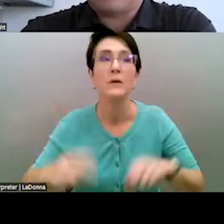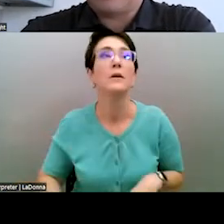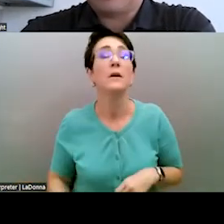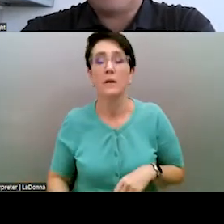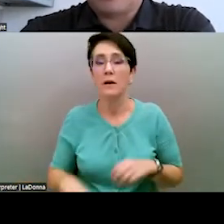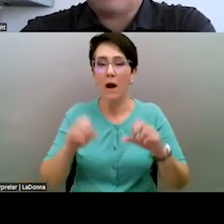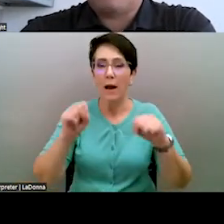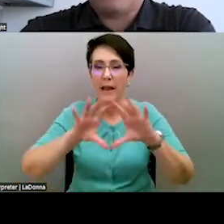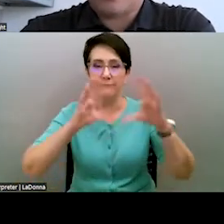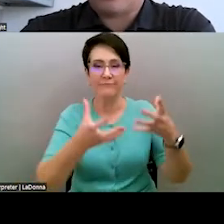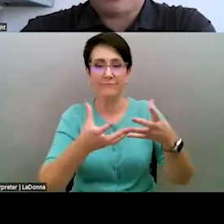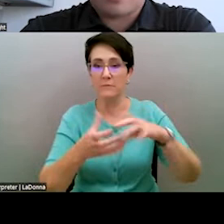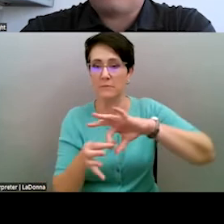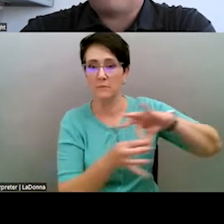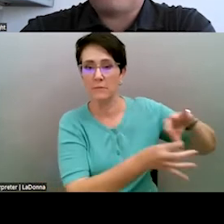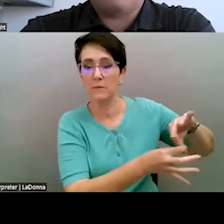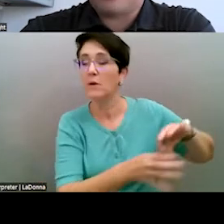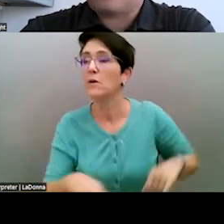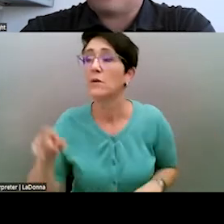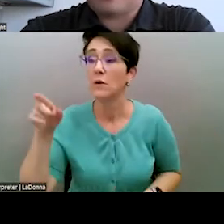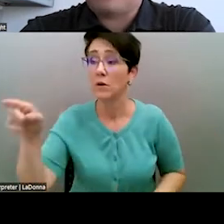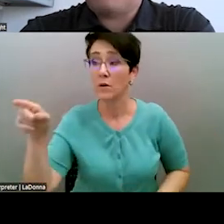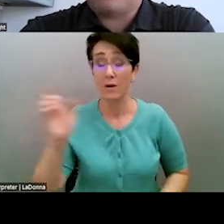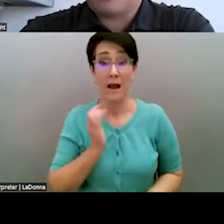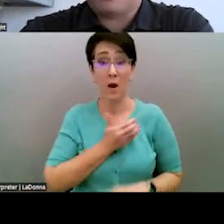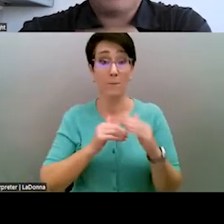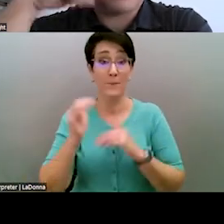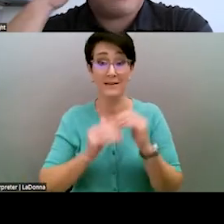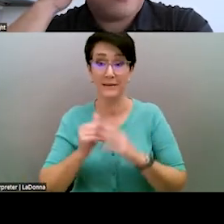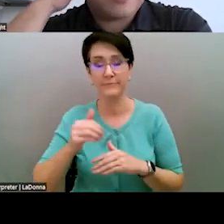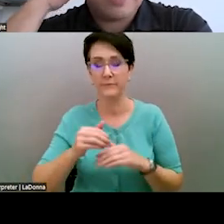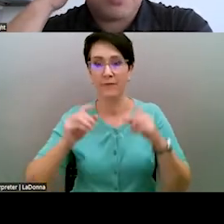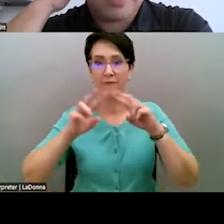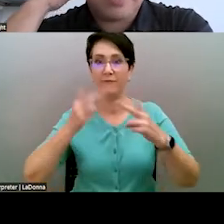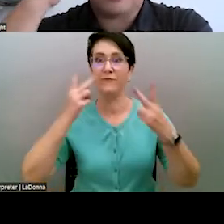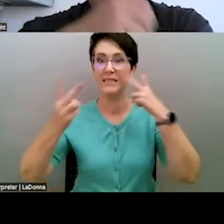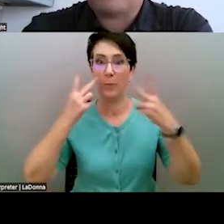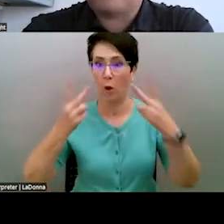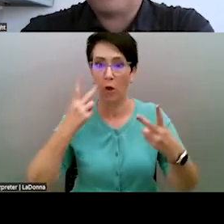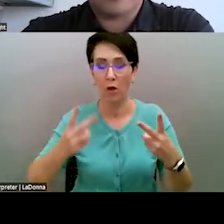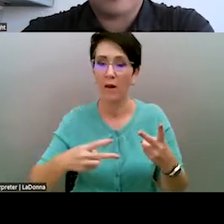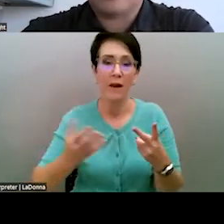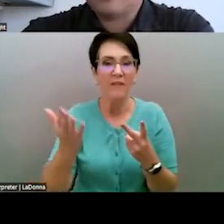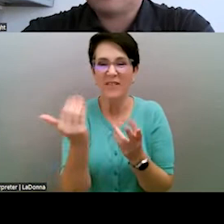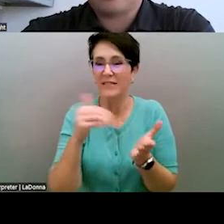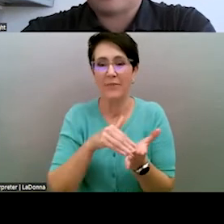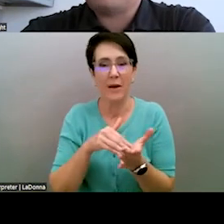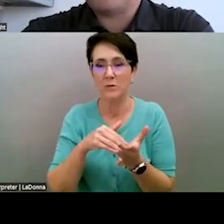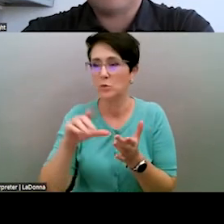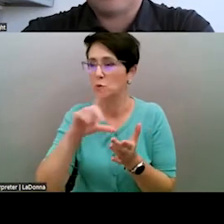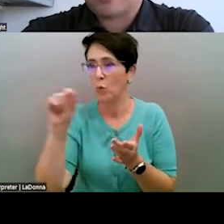BUILDINGS. WE ARE HIGH PROFILE, BIG, THESE ARE 15, 20,000 FACILITIES. SEEING 100 PATIENTS A DAY.